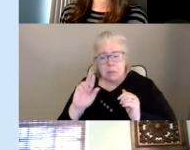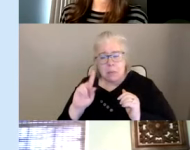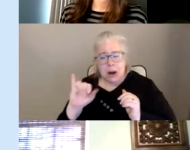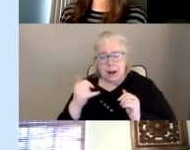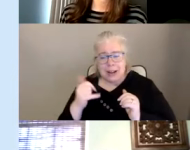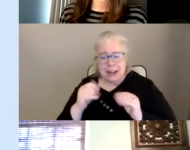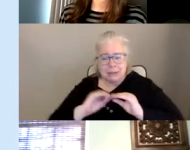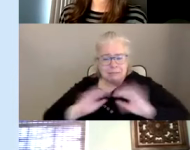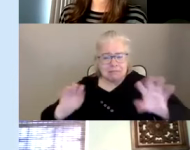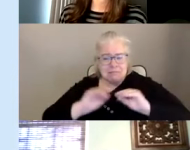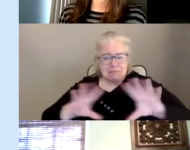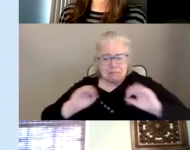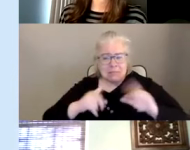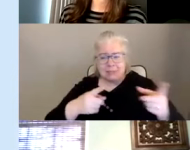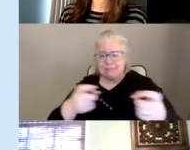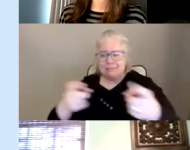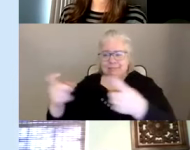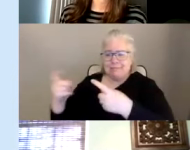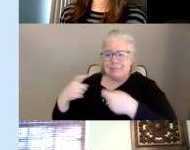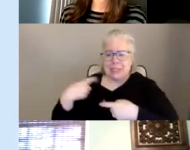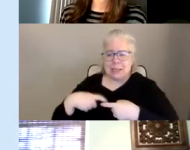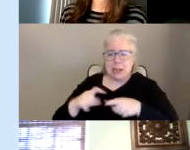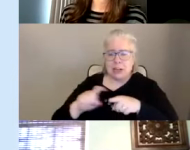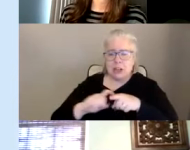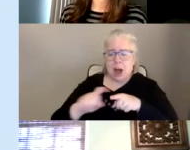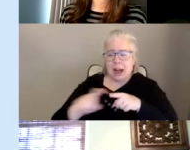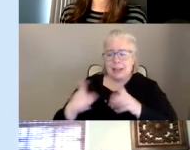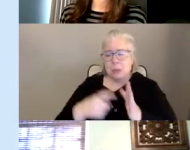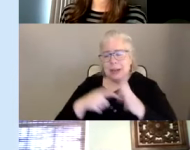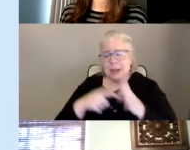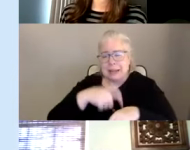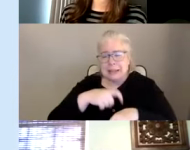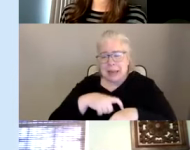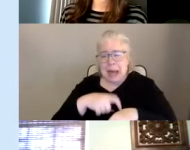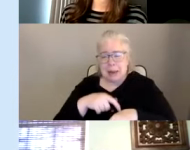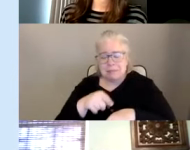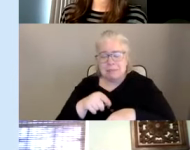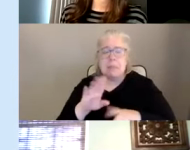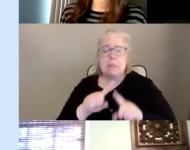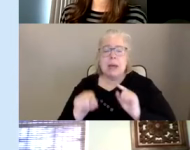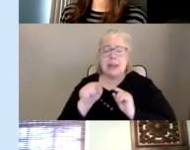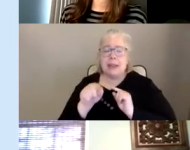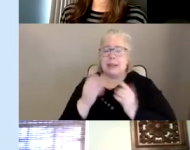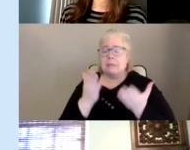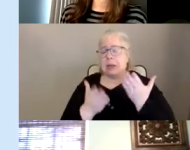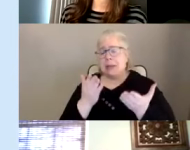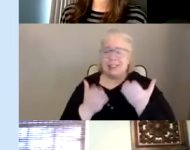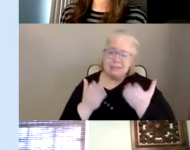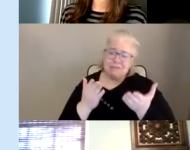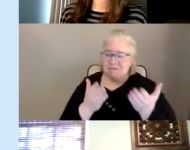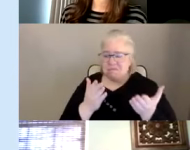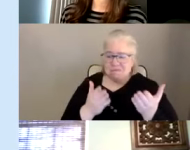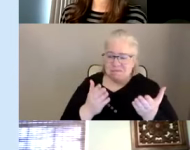all these great Spanish calls. And it's going to take you a bit of time to get there, but this may be, you know a high expectation